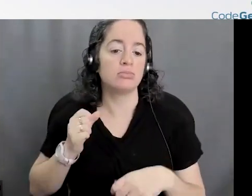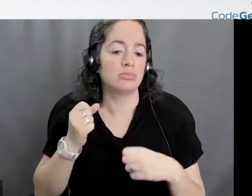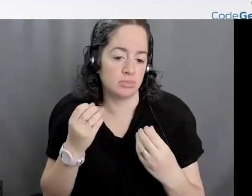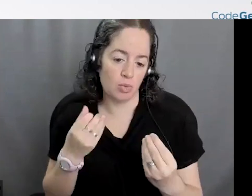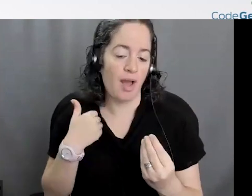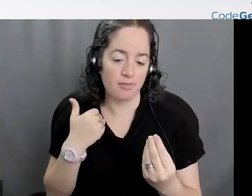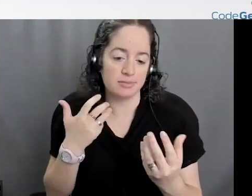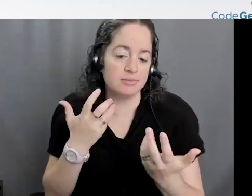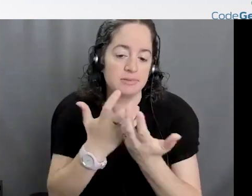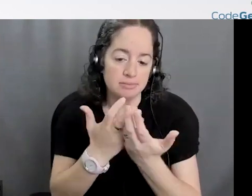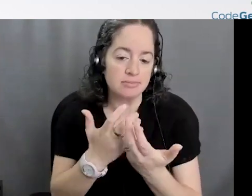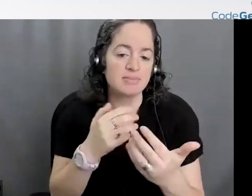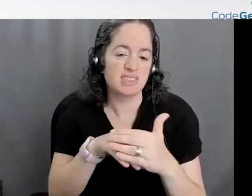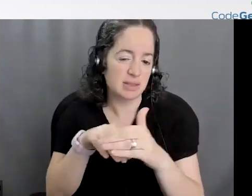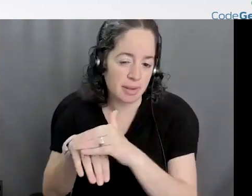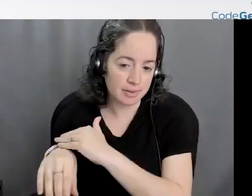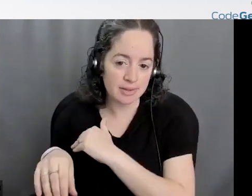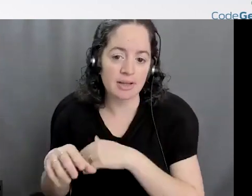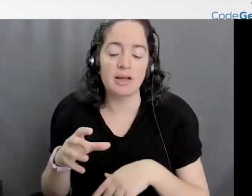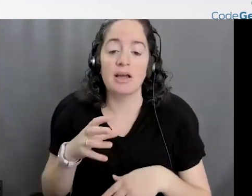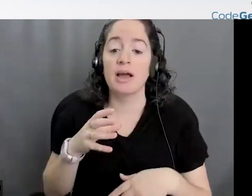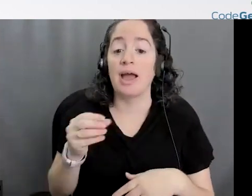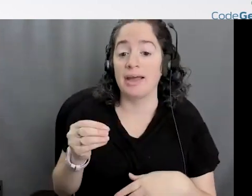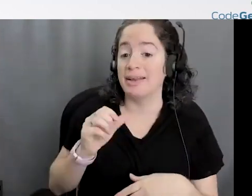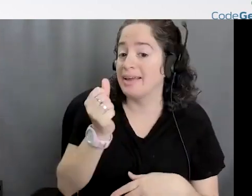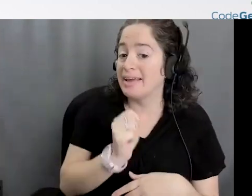as well as our expertise and our knowledge that we've learned over time.